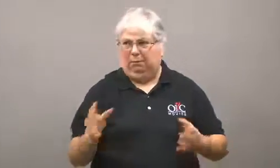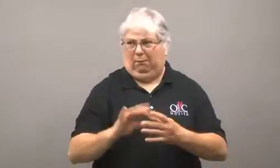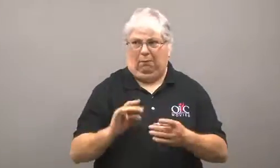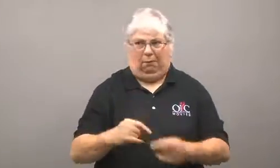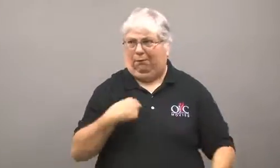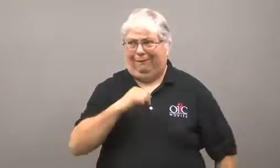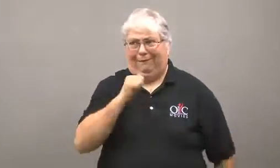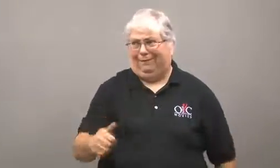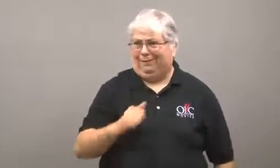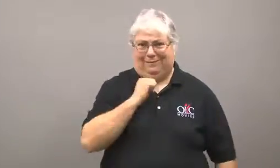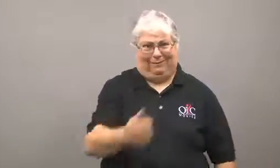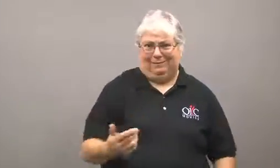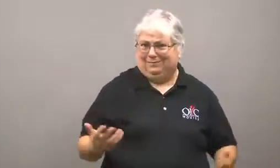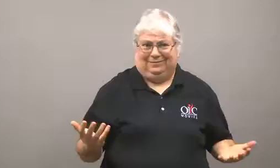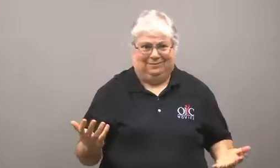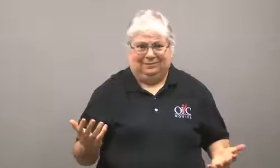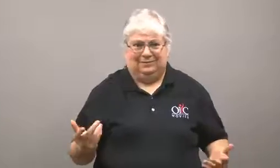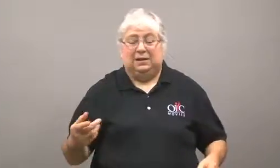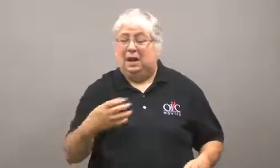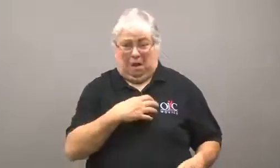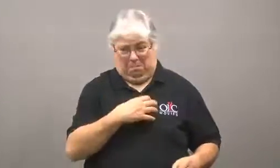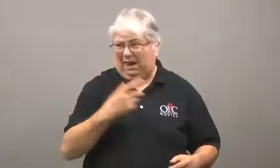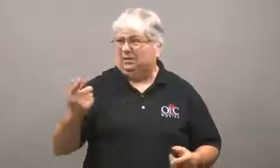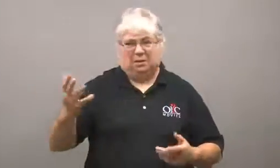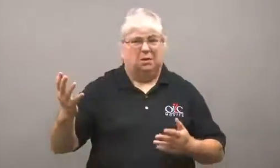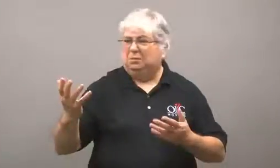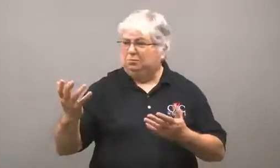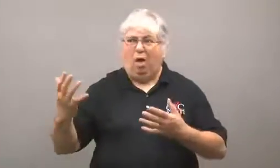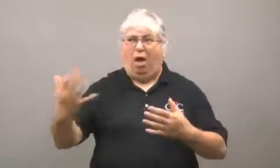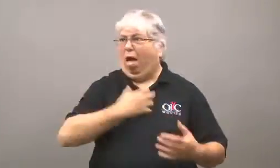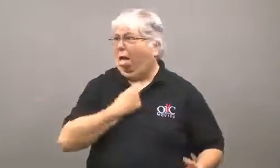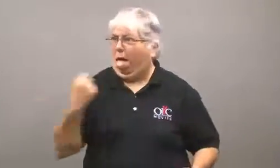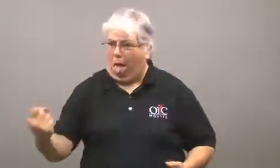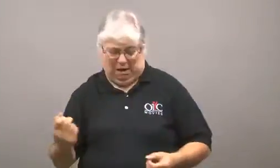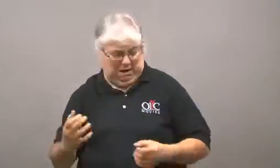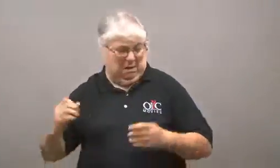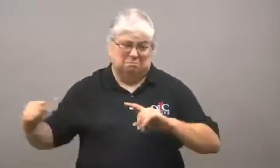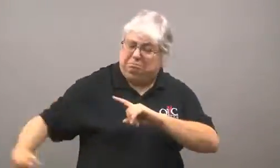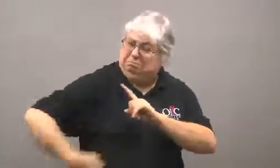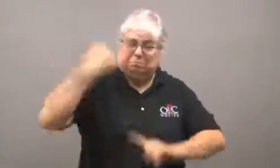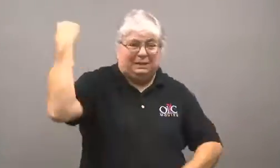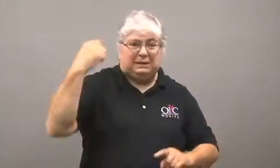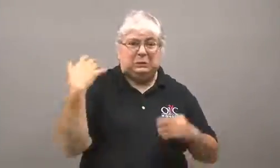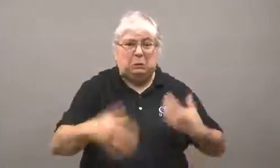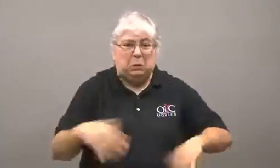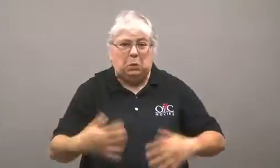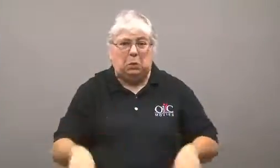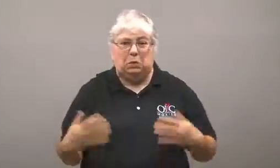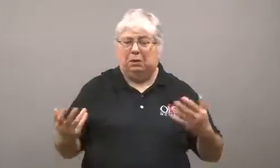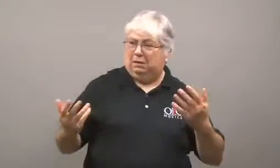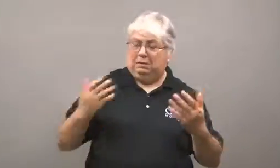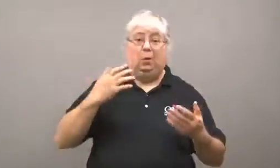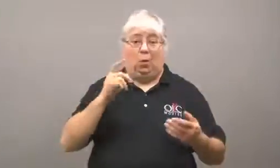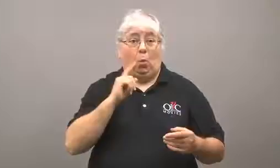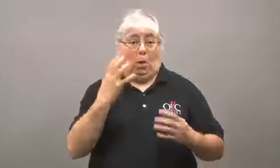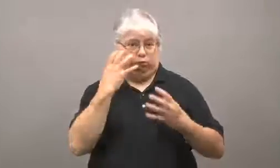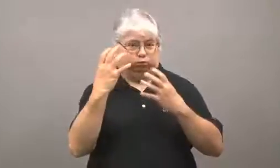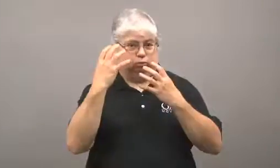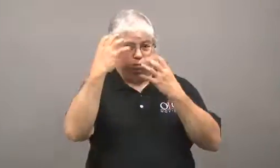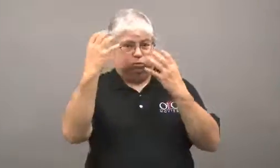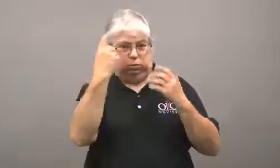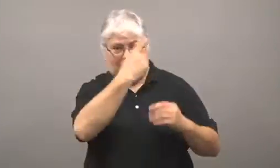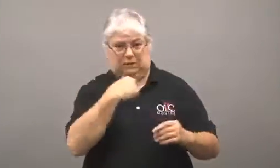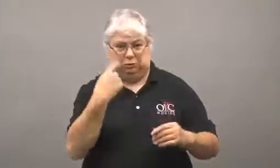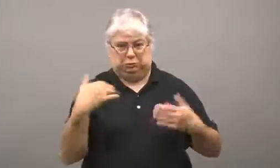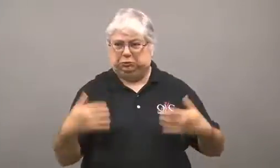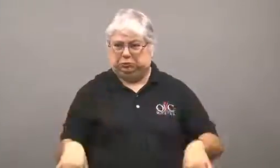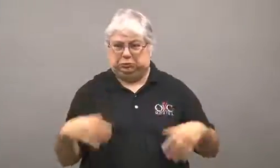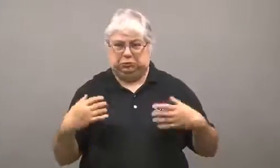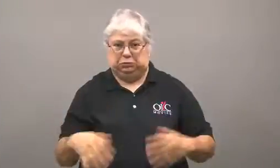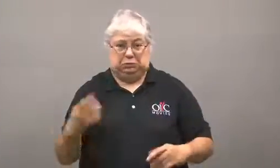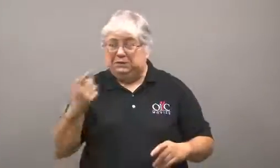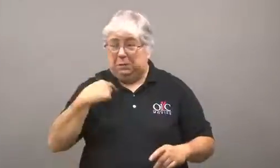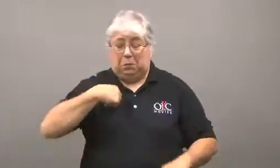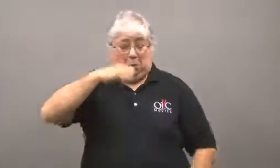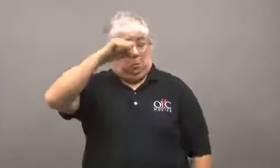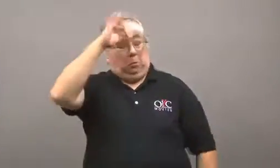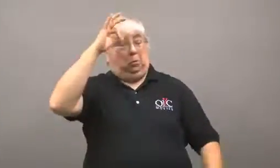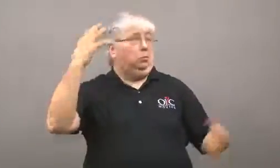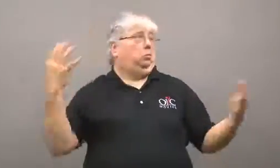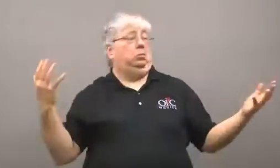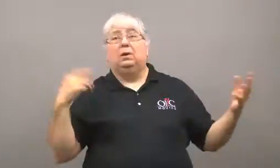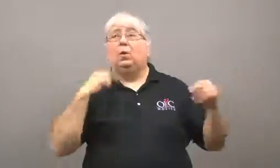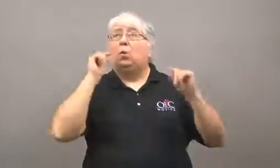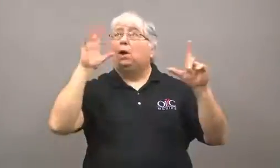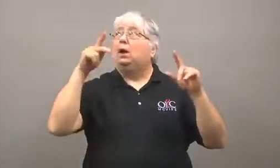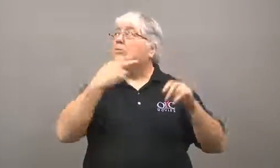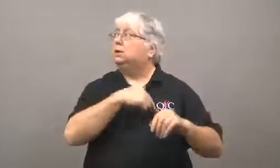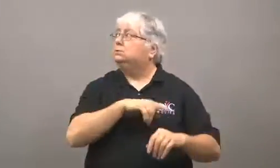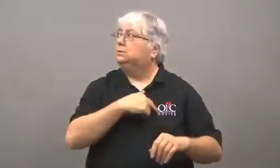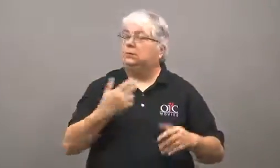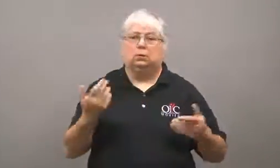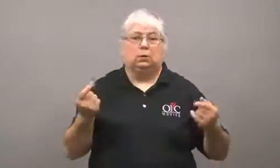He denied the charges and said the police beat him.